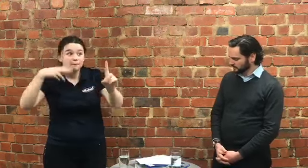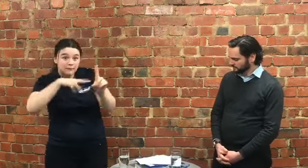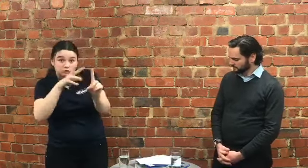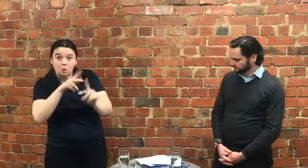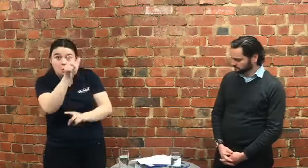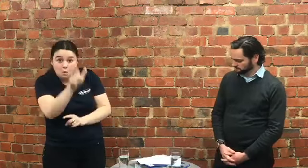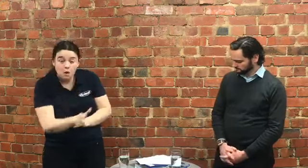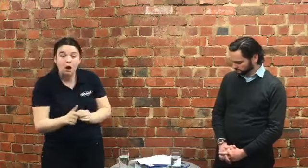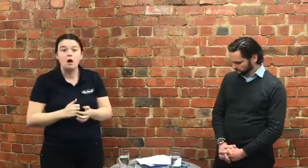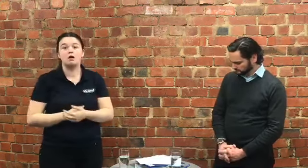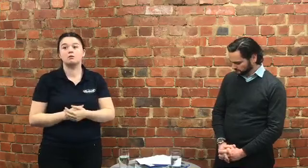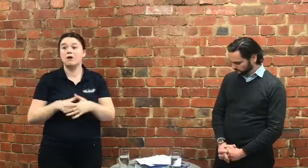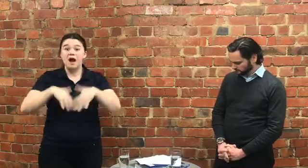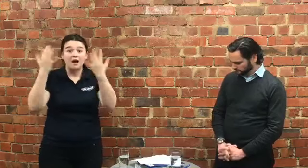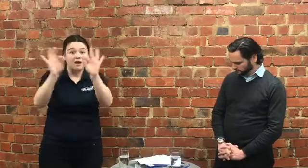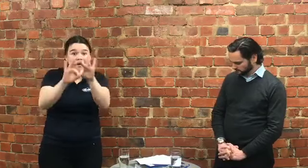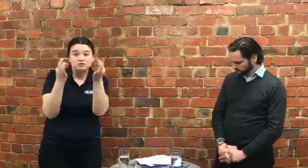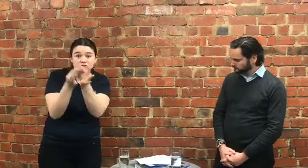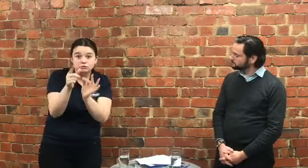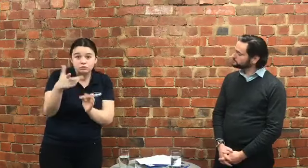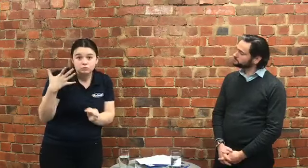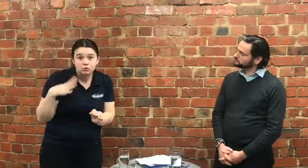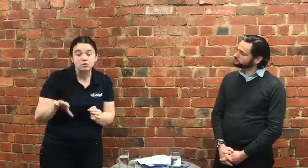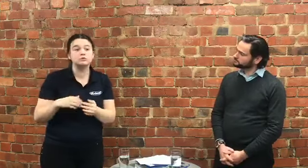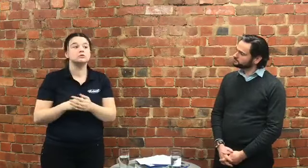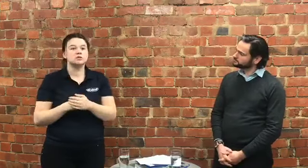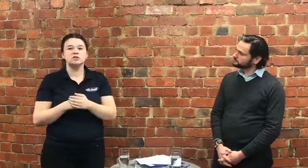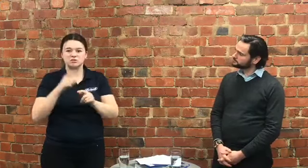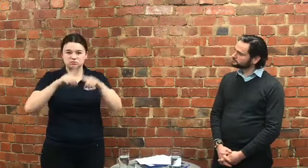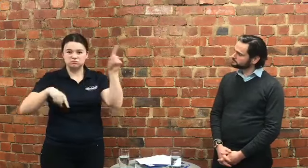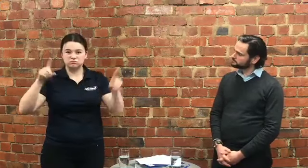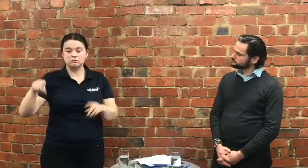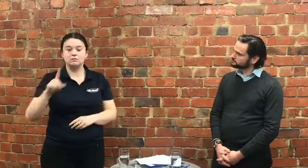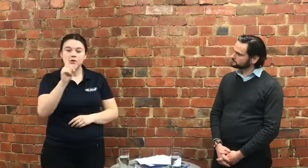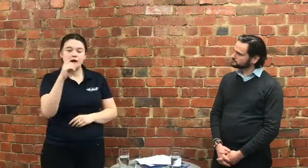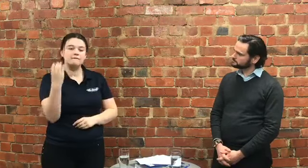so if you have booked interpreters or you've booked a mentor, or you've booked an agency